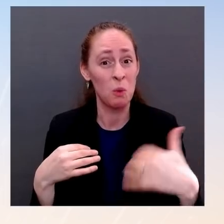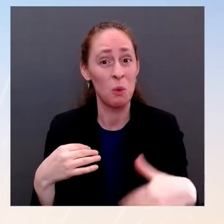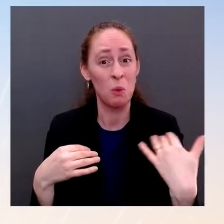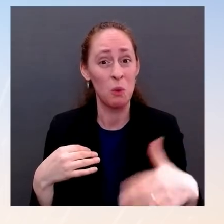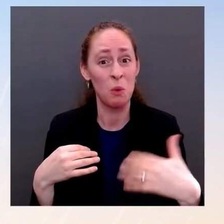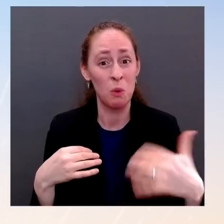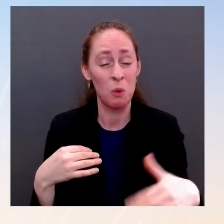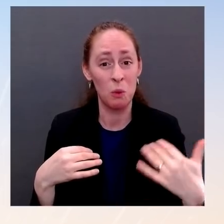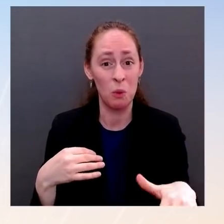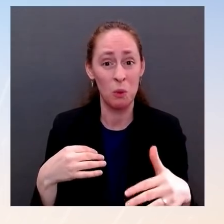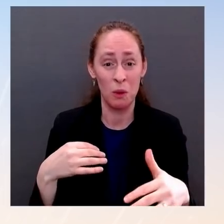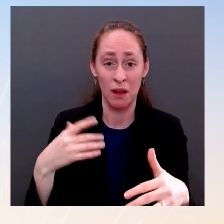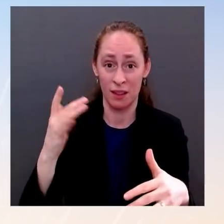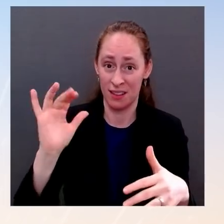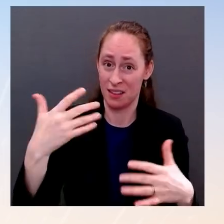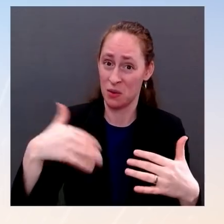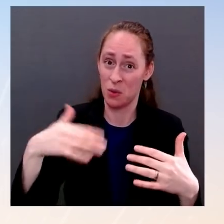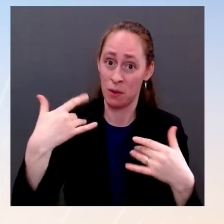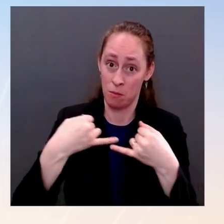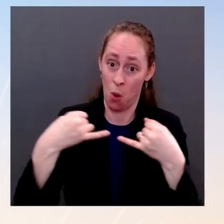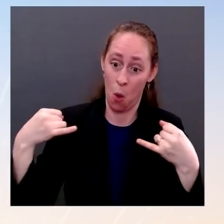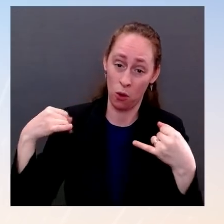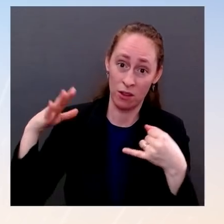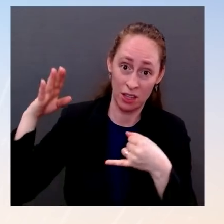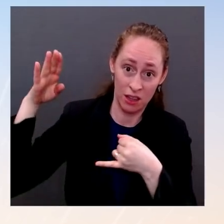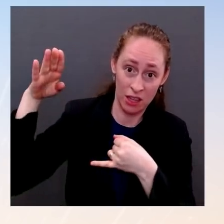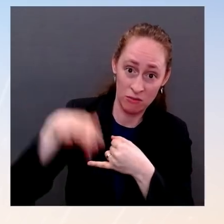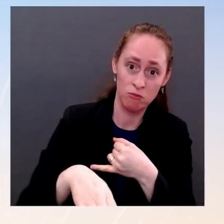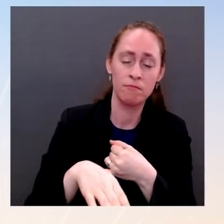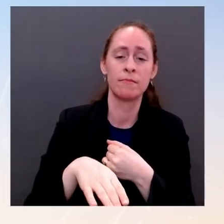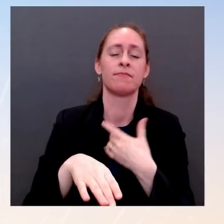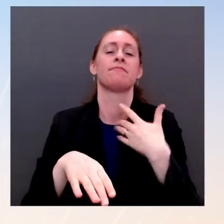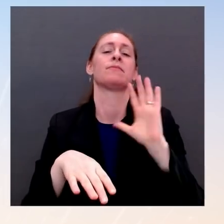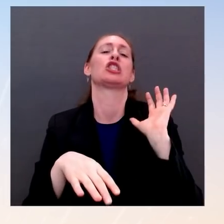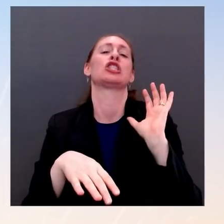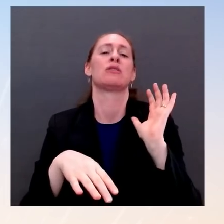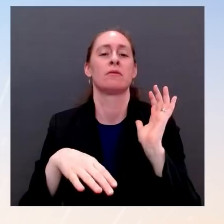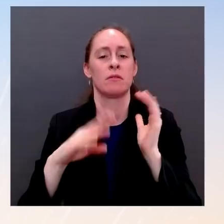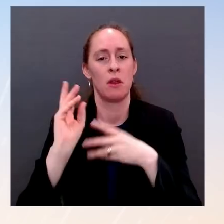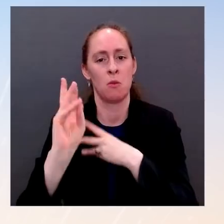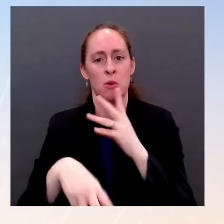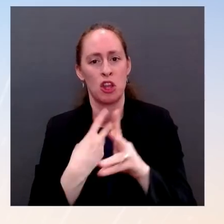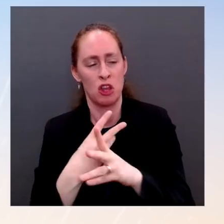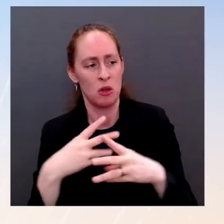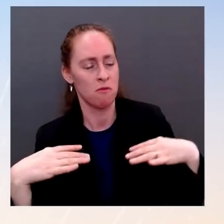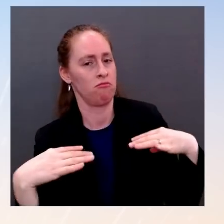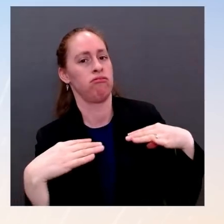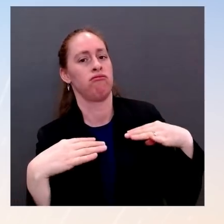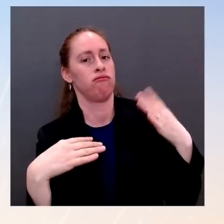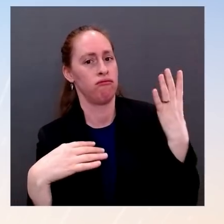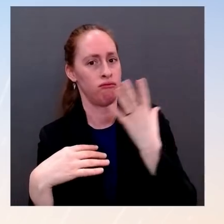Think of the questions that will be asked about which other countries could be bullied by an autocrat looking to exert a sphere of influence.